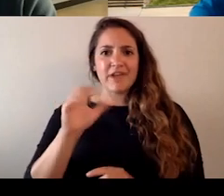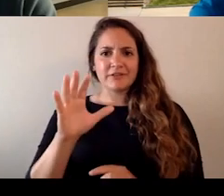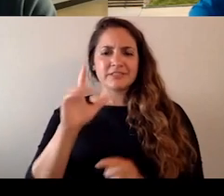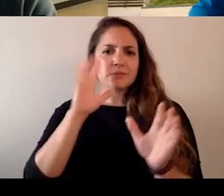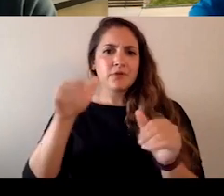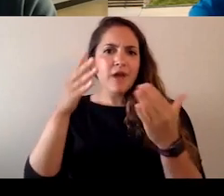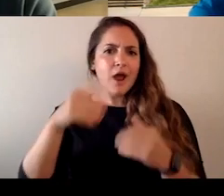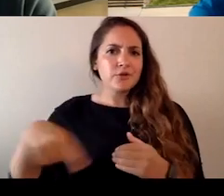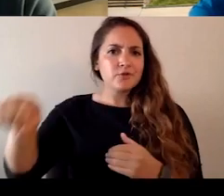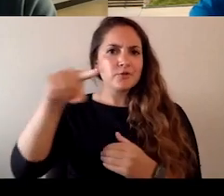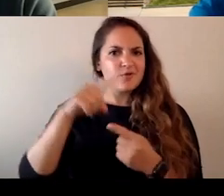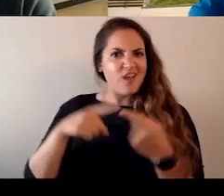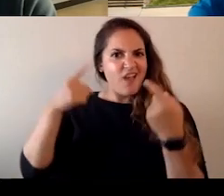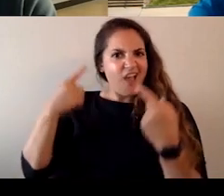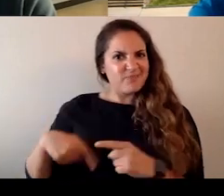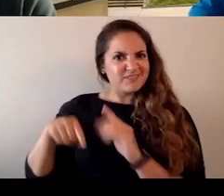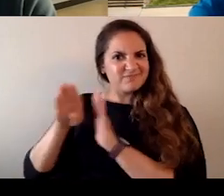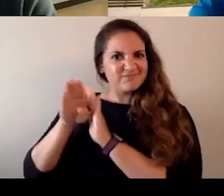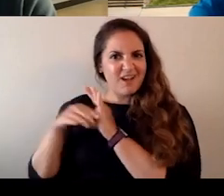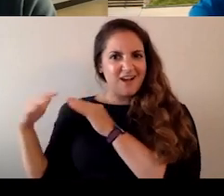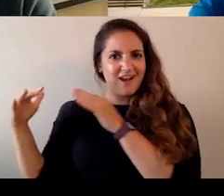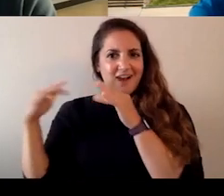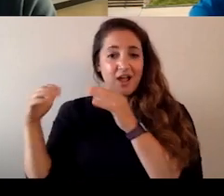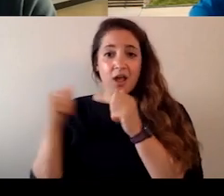with the behind the scenes glimpse into life as a faculty member here at RIT,